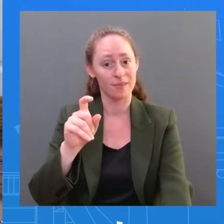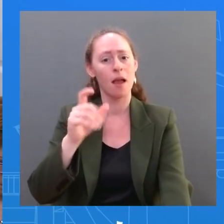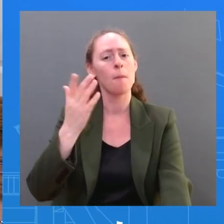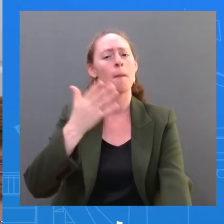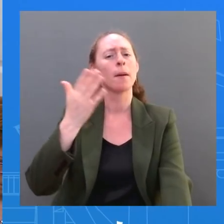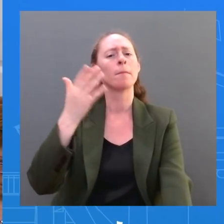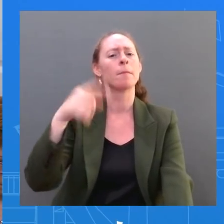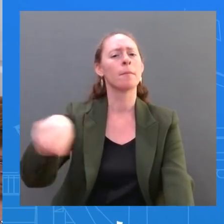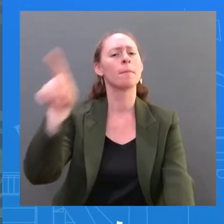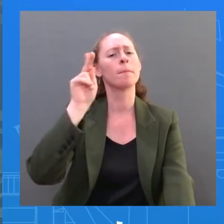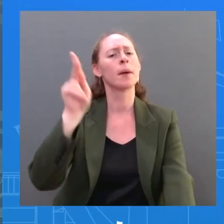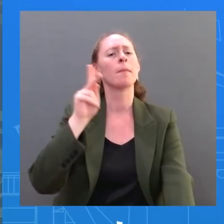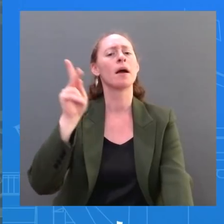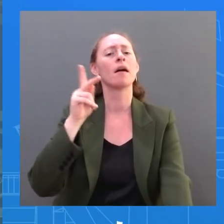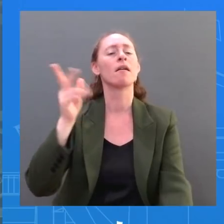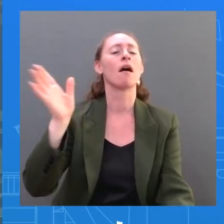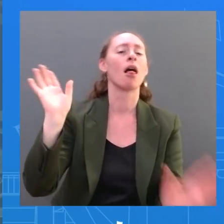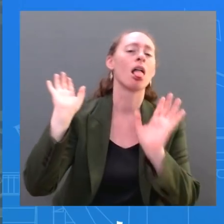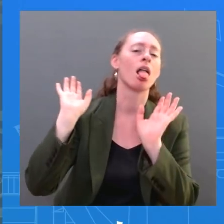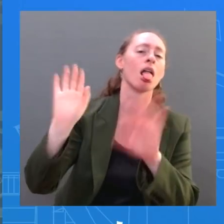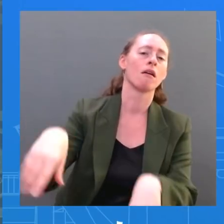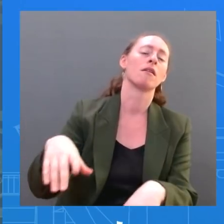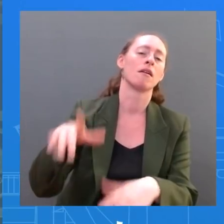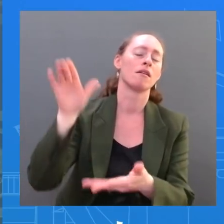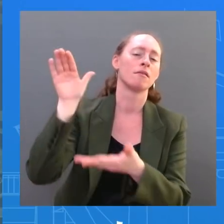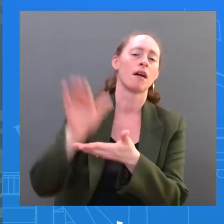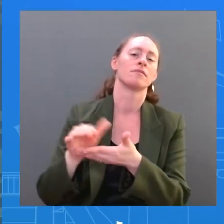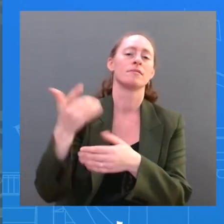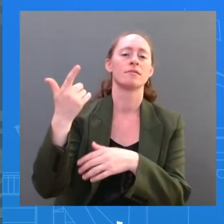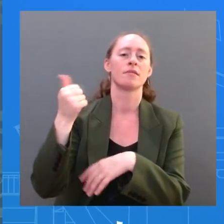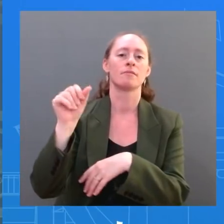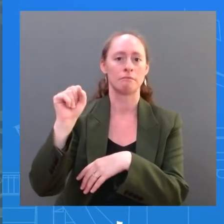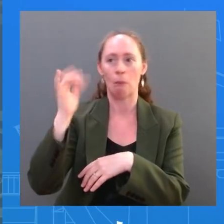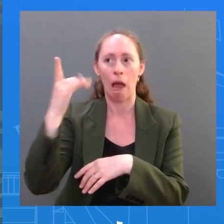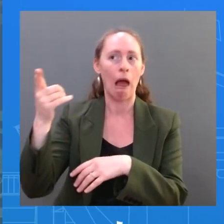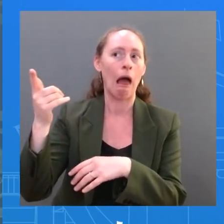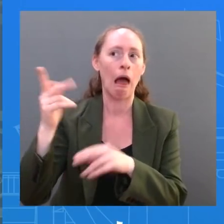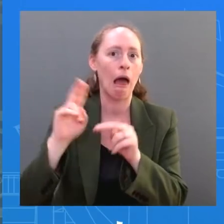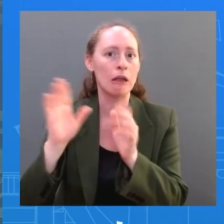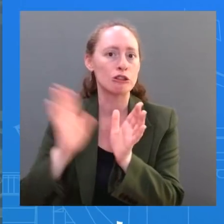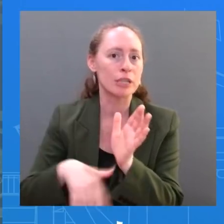Ms. Jean-Pierre: So, as you heard from the President today, he -- we saw the gas prices go down